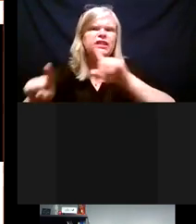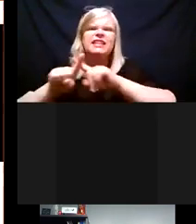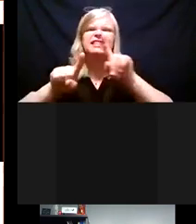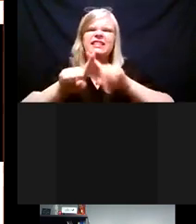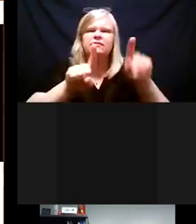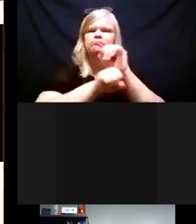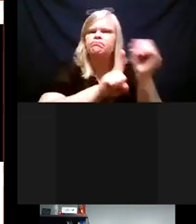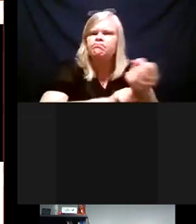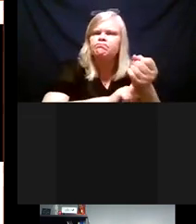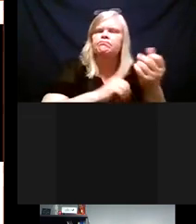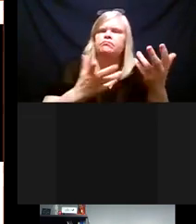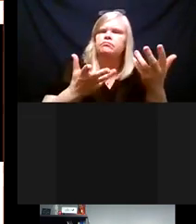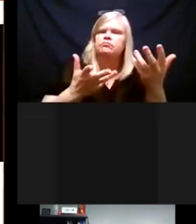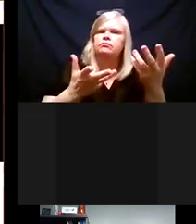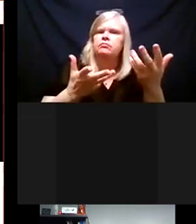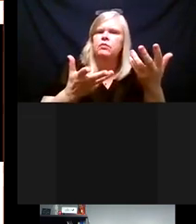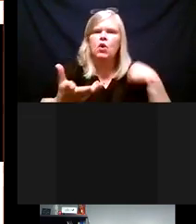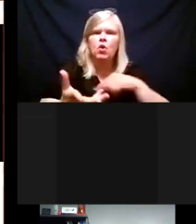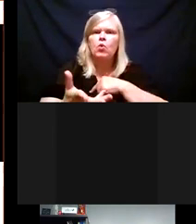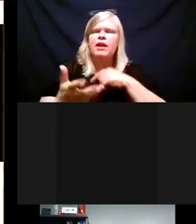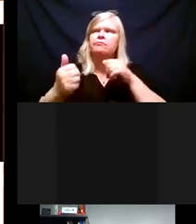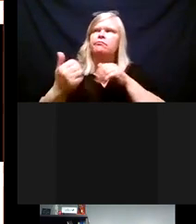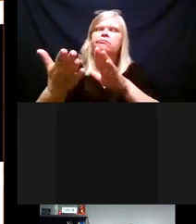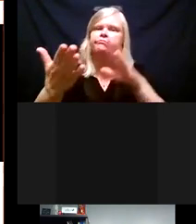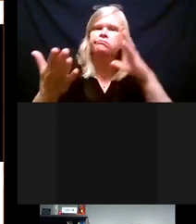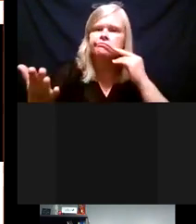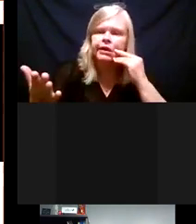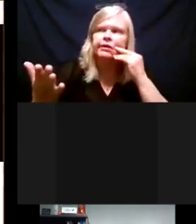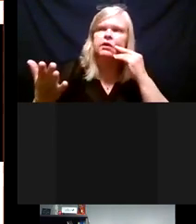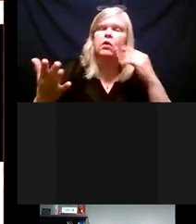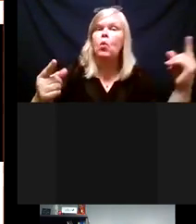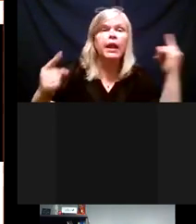OF WHICH WE'VE ENCOUNTERED OR HEARD ABOUT THAT YOU MAY SEE